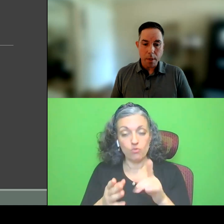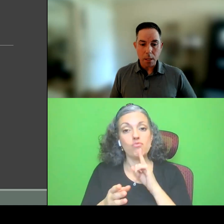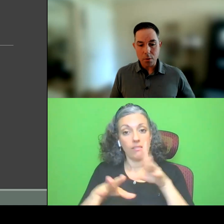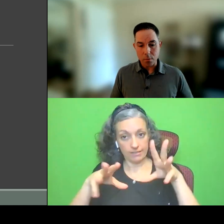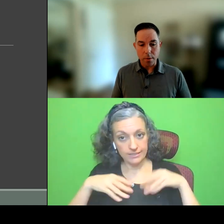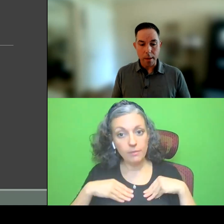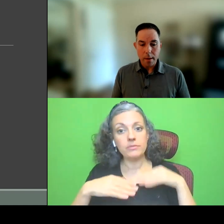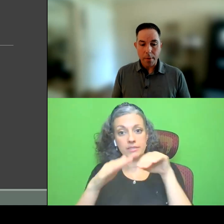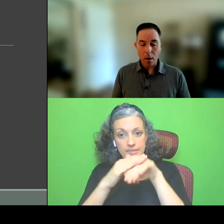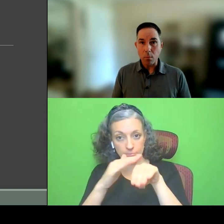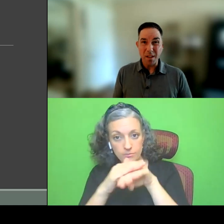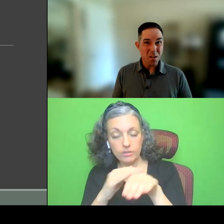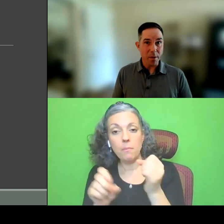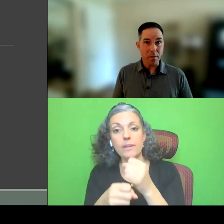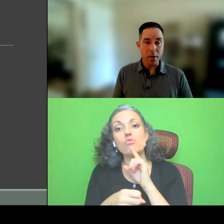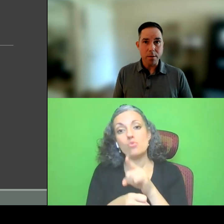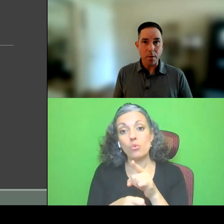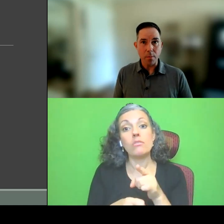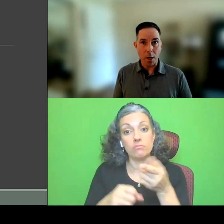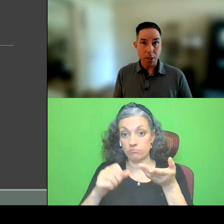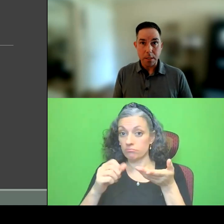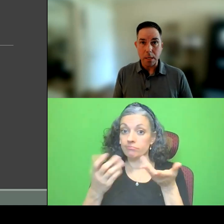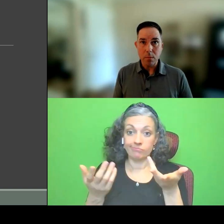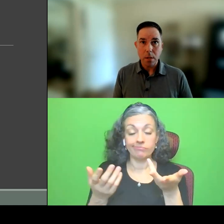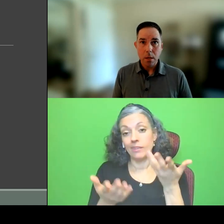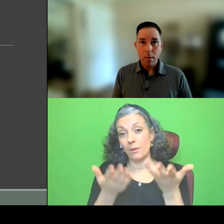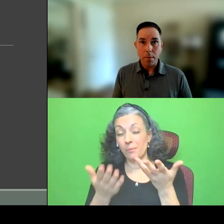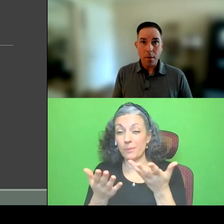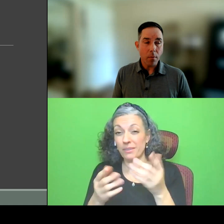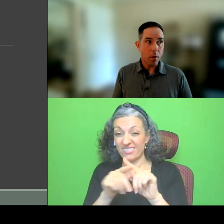who is making sure that they are running some interference for their project teams, therefore